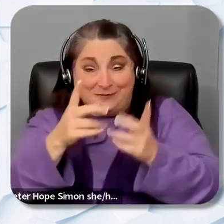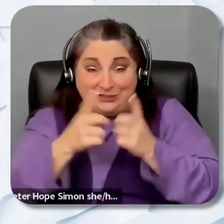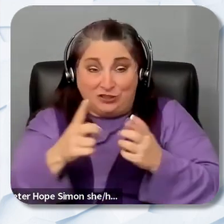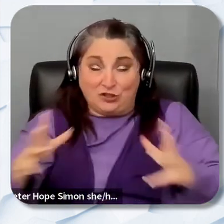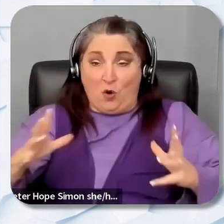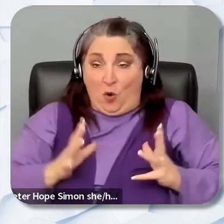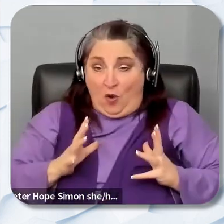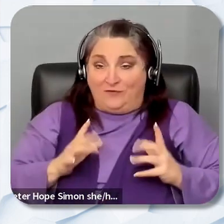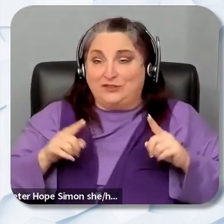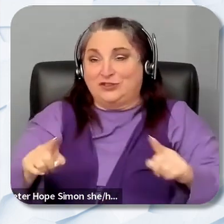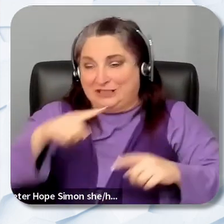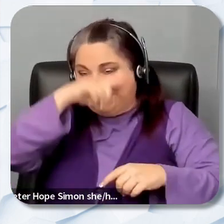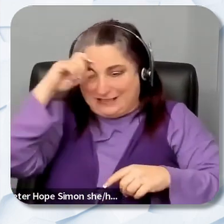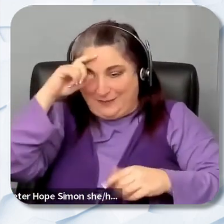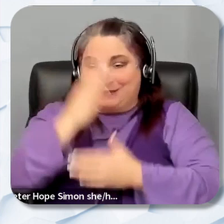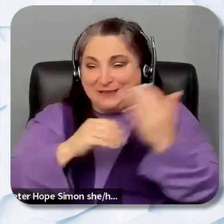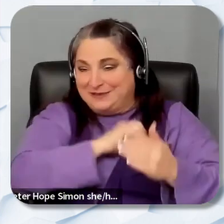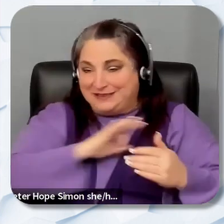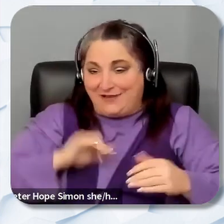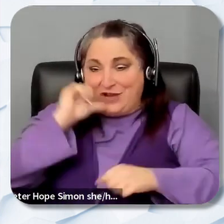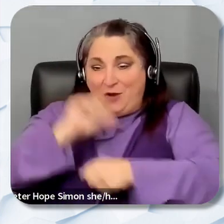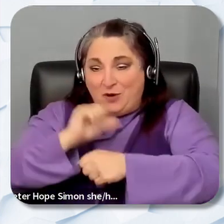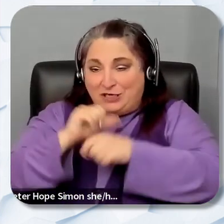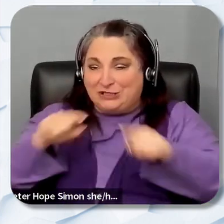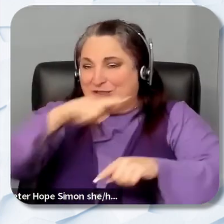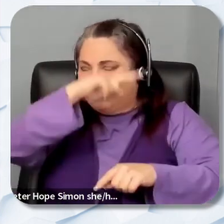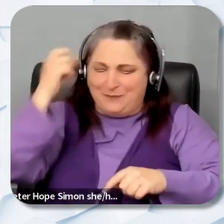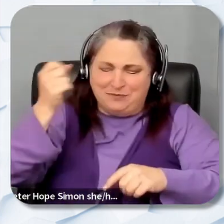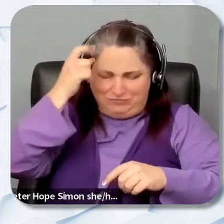summer. Some staff are not working the summer. We completely understand. We hope that districts